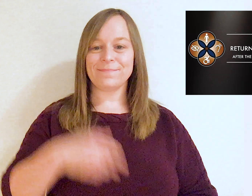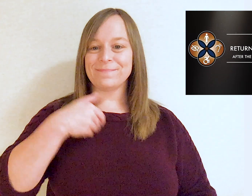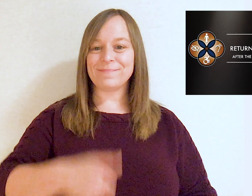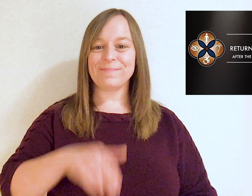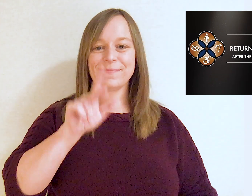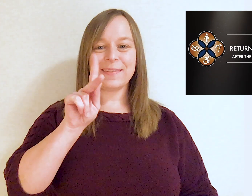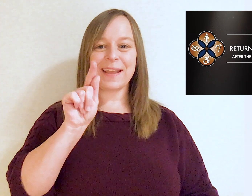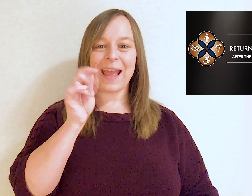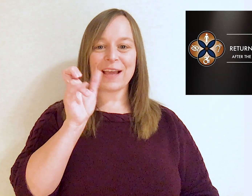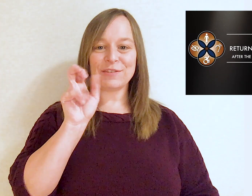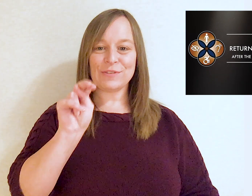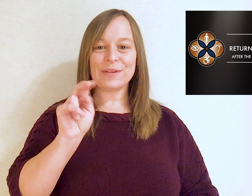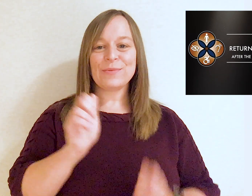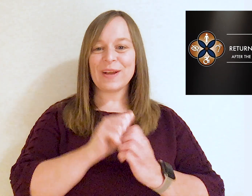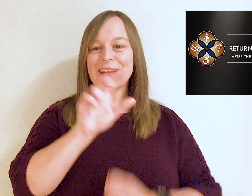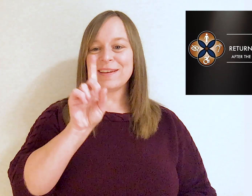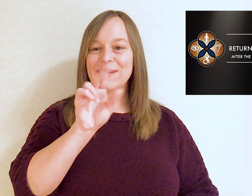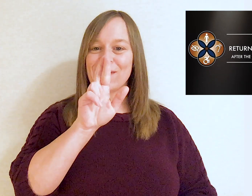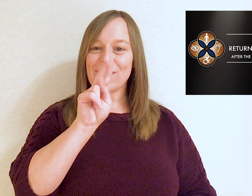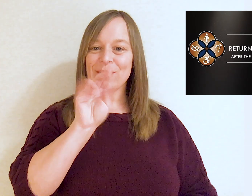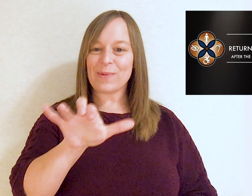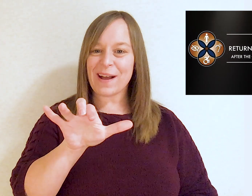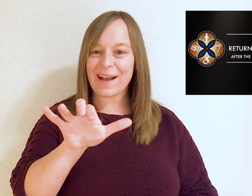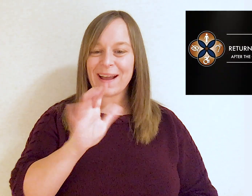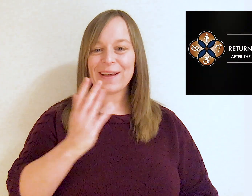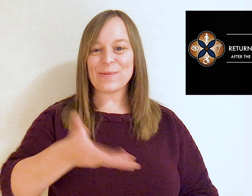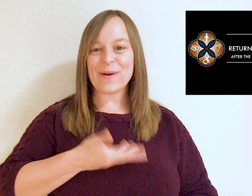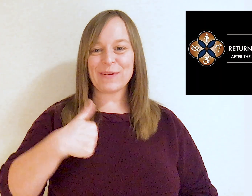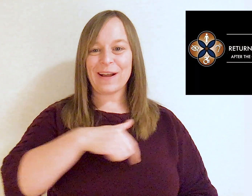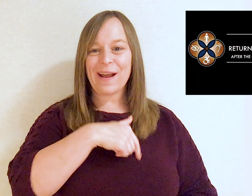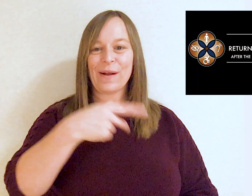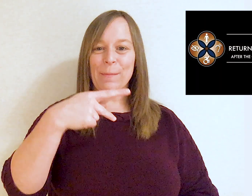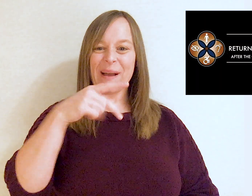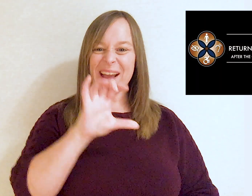K: This is Katrin with Disability Rights New York welcome to our podcast